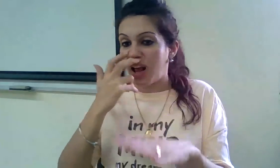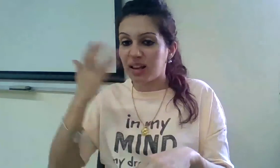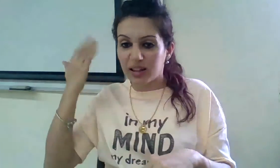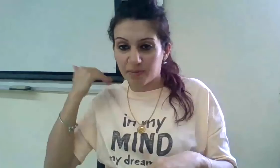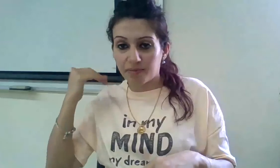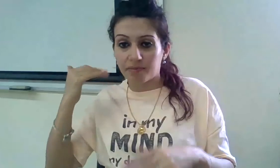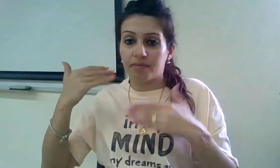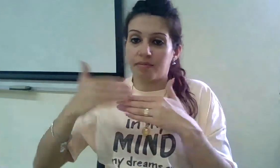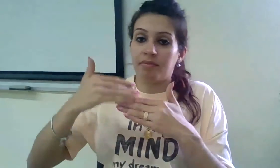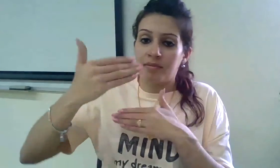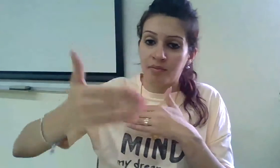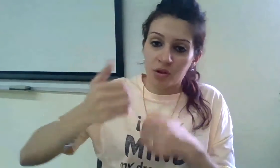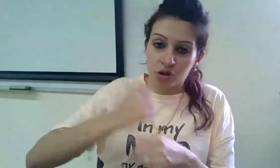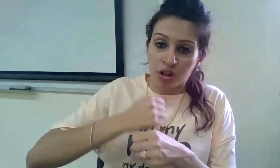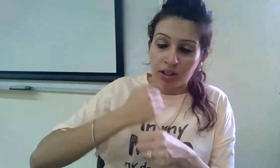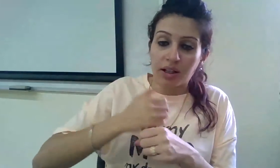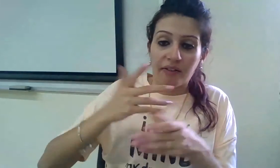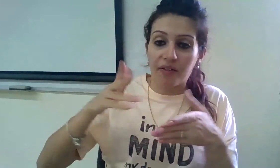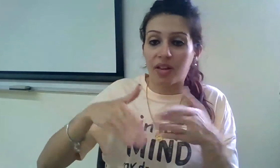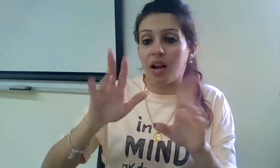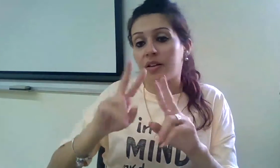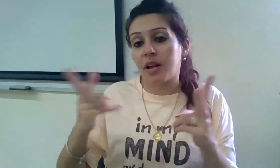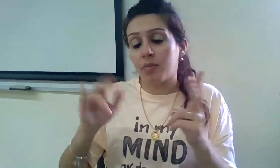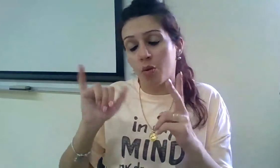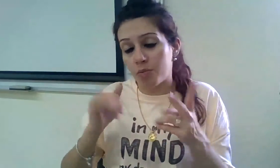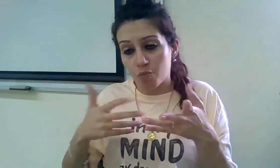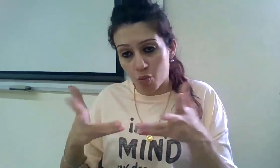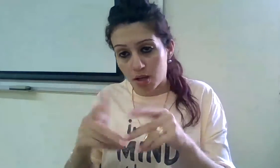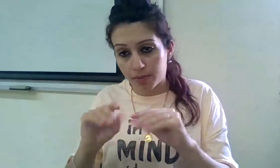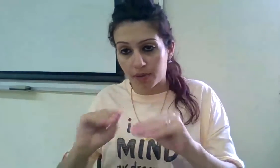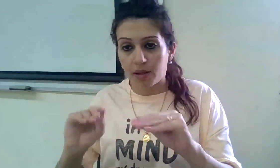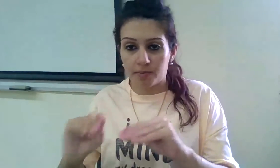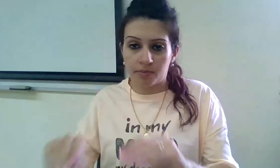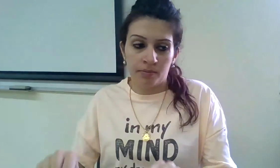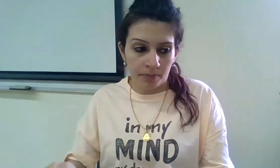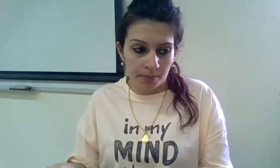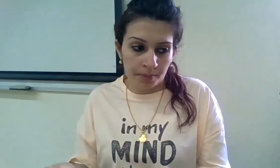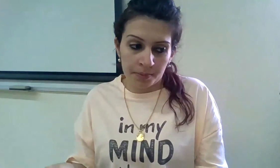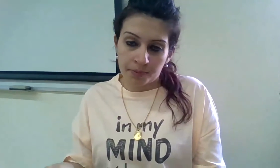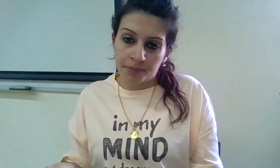And the first part of the question, well the good thing in parental engagement